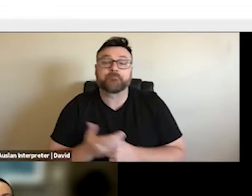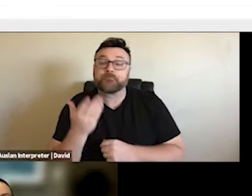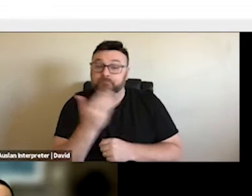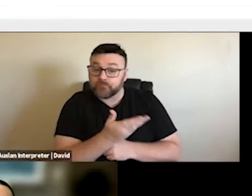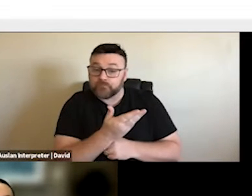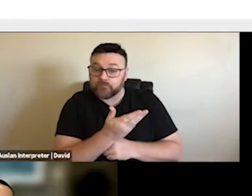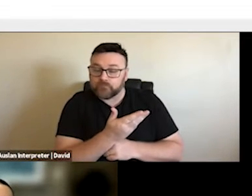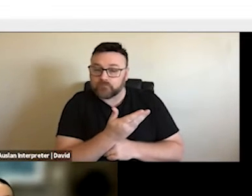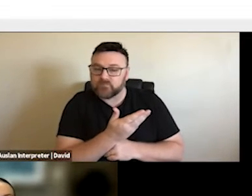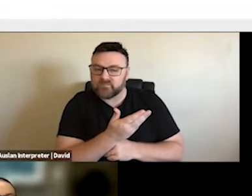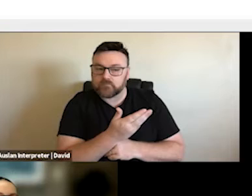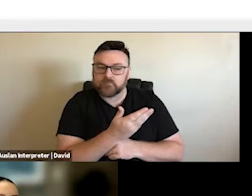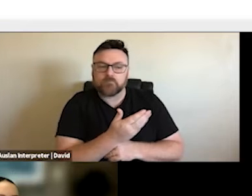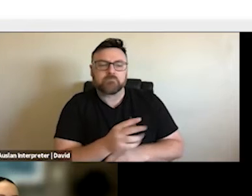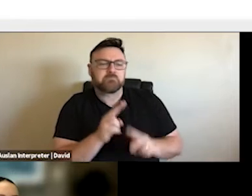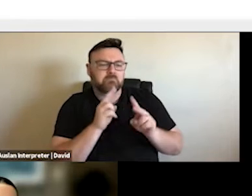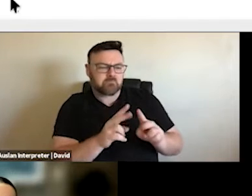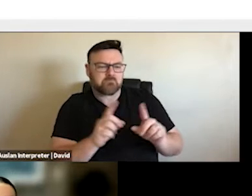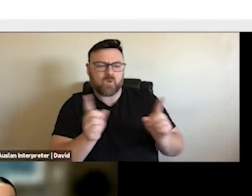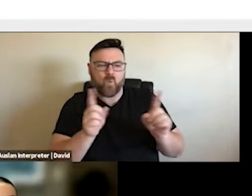of an Australian audiences were doing in July.